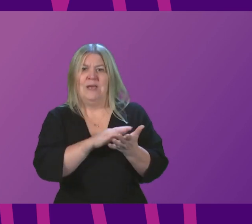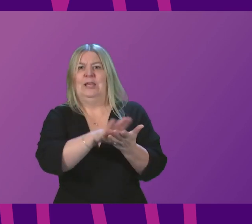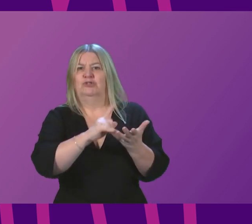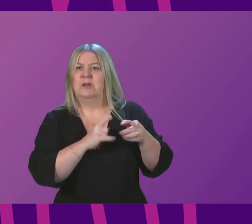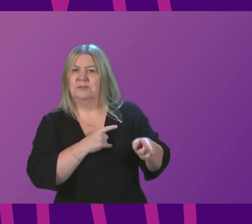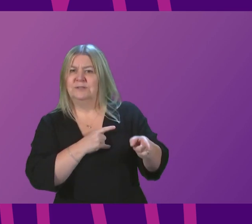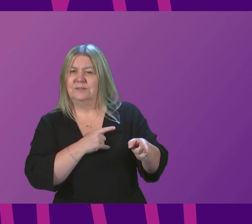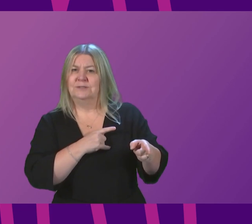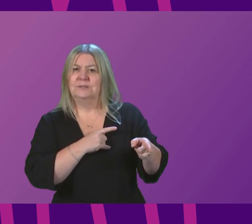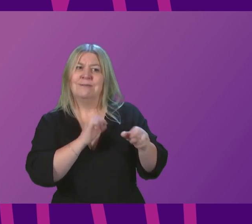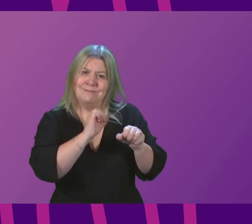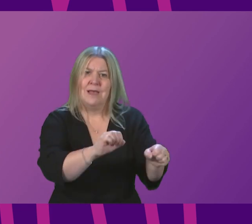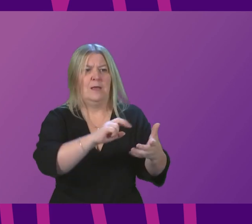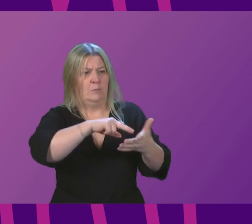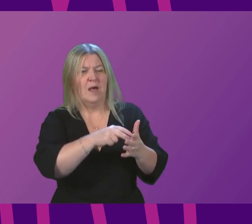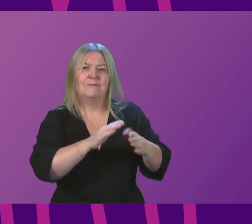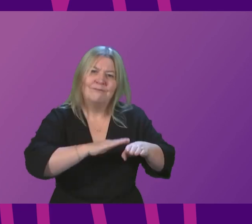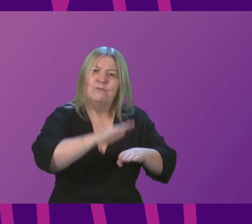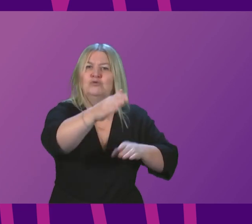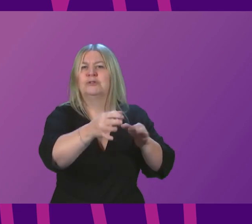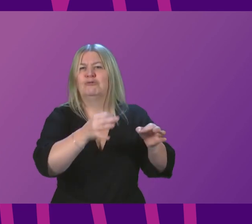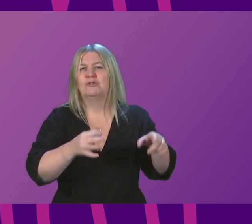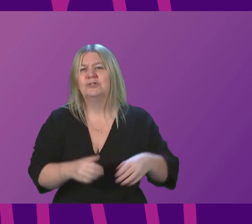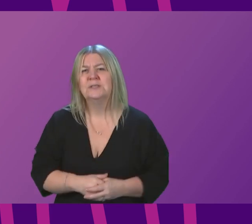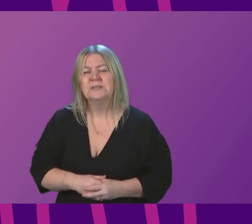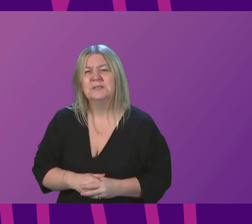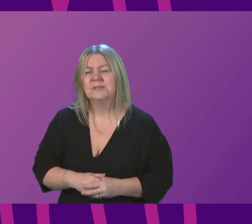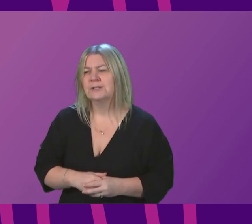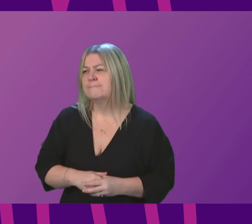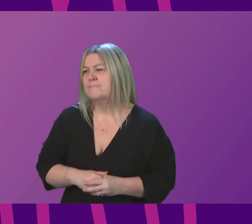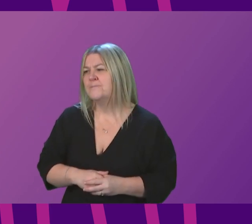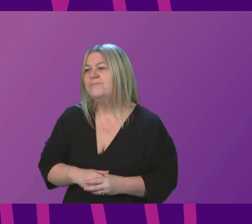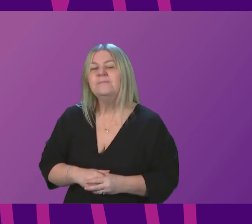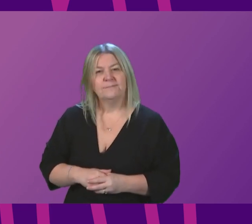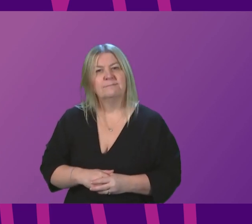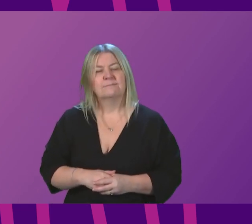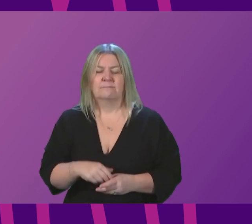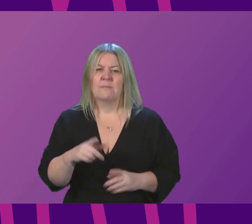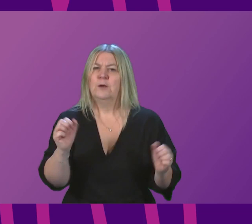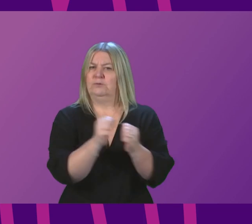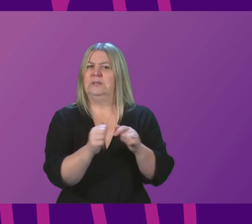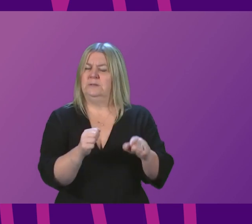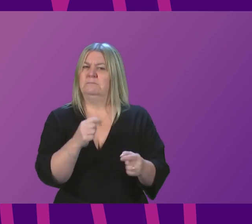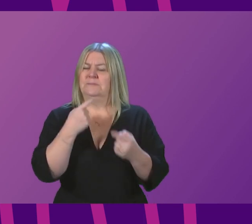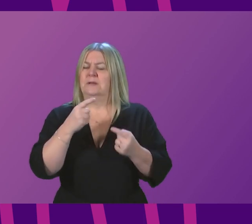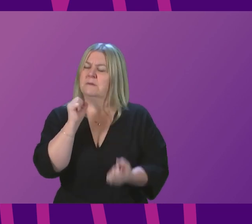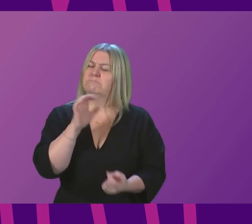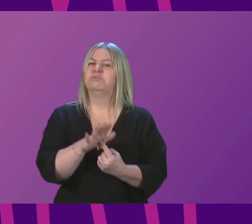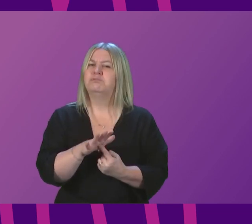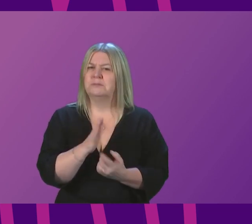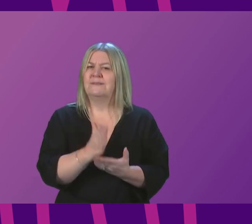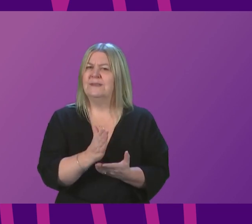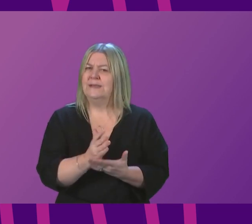First, I agree strongly that data is important in all sorts of areas, and particularly in